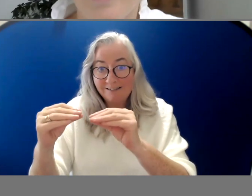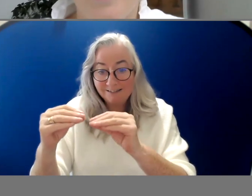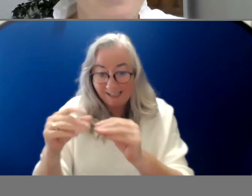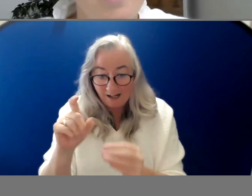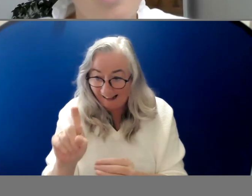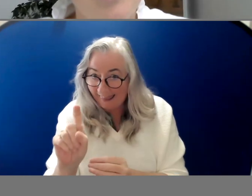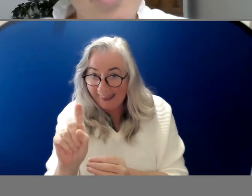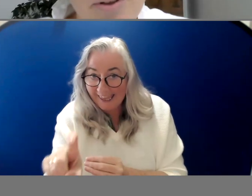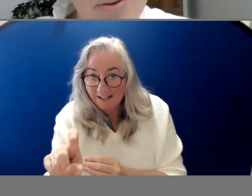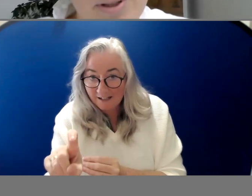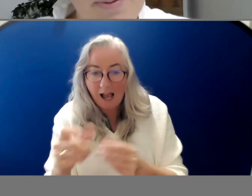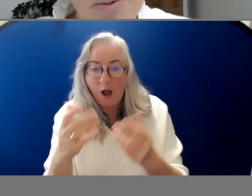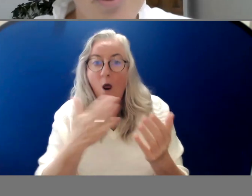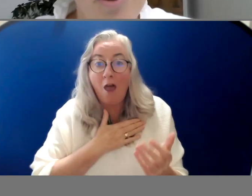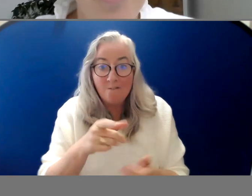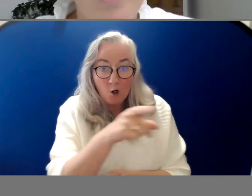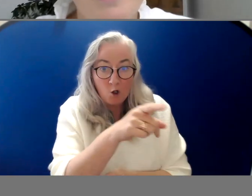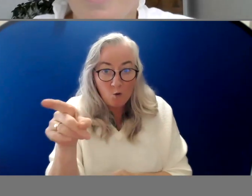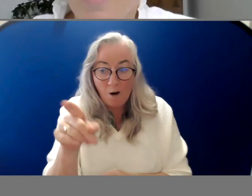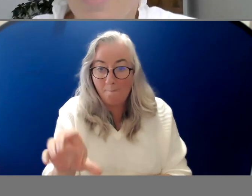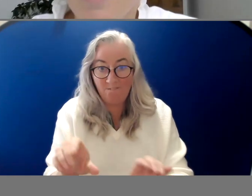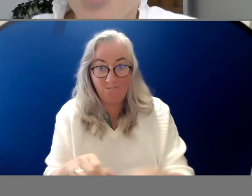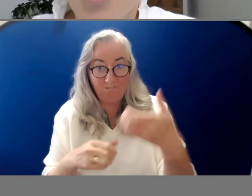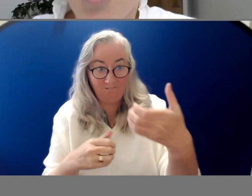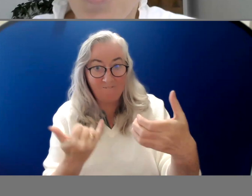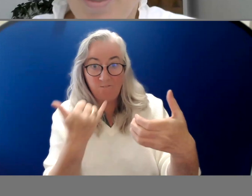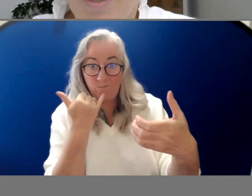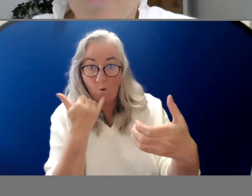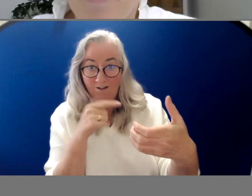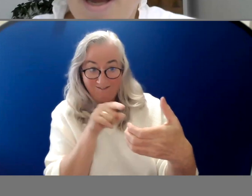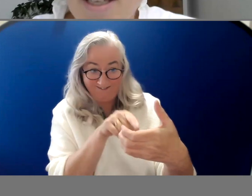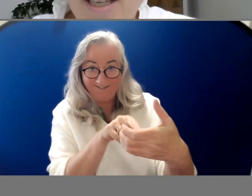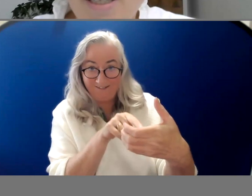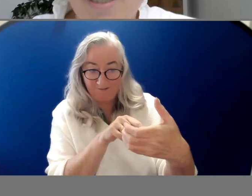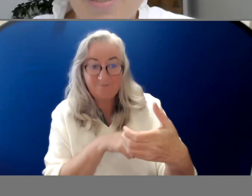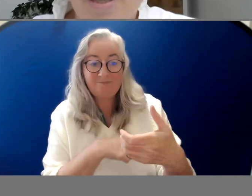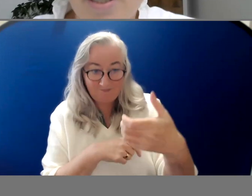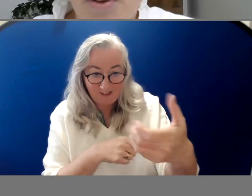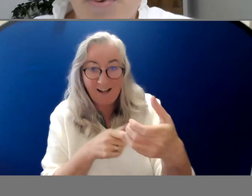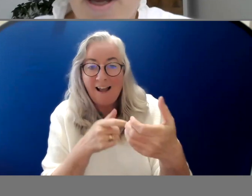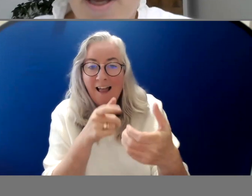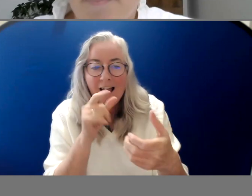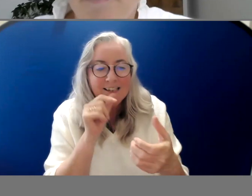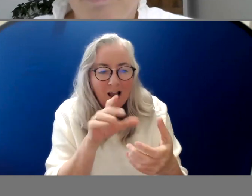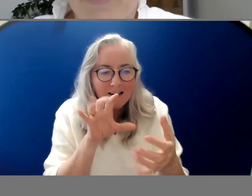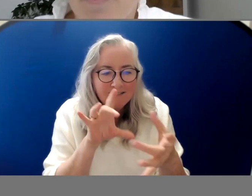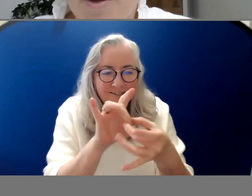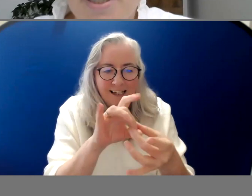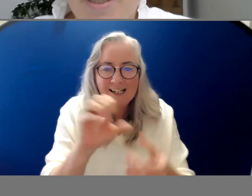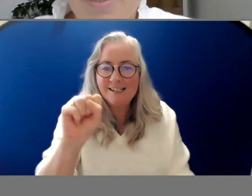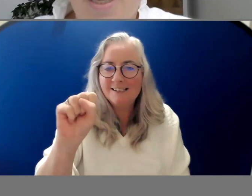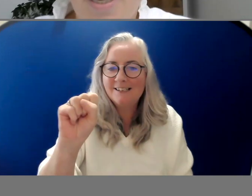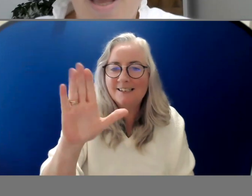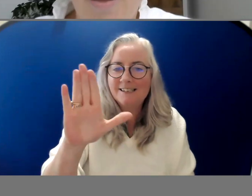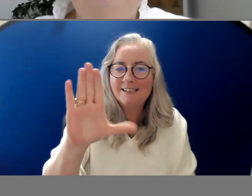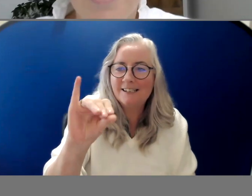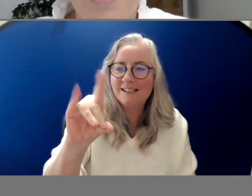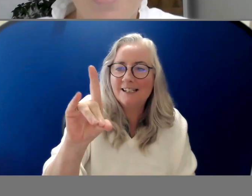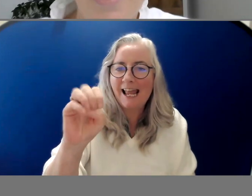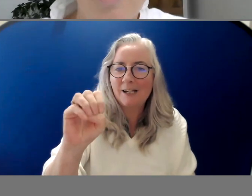that way and I would love you all to pick up your phone to access this slido website and have a think